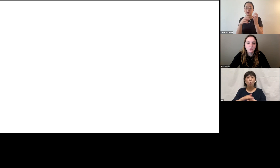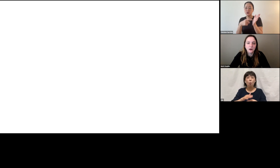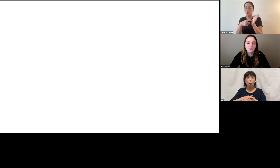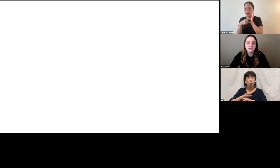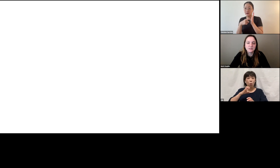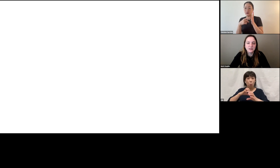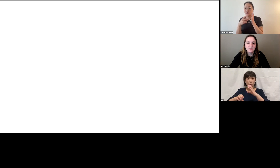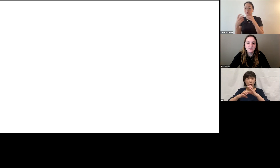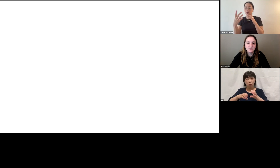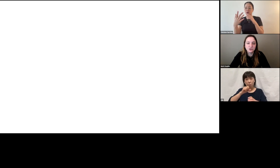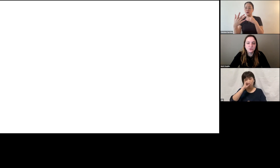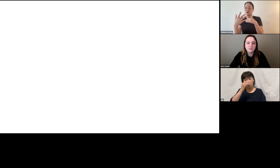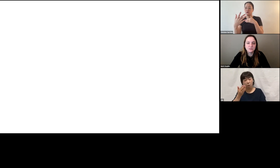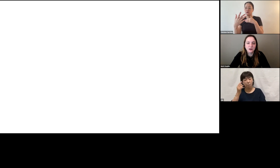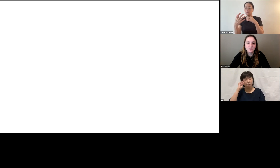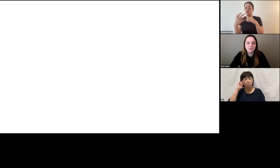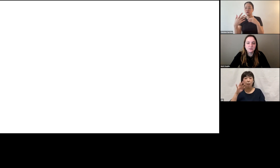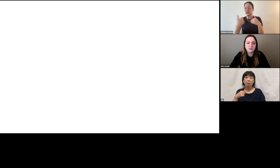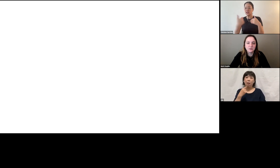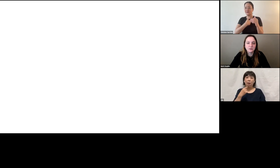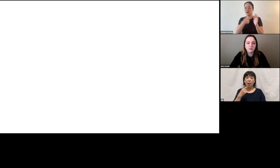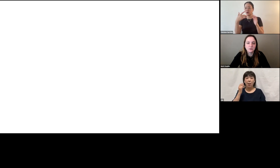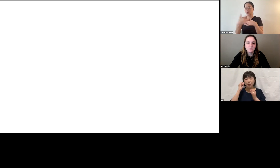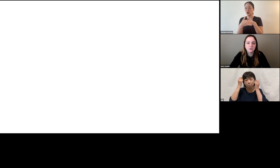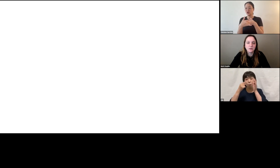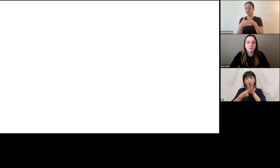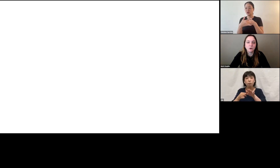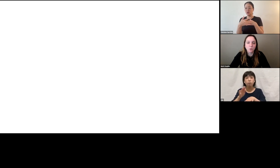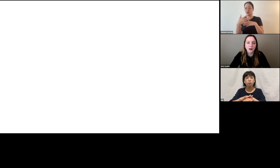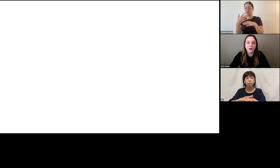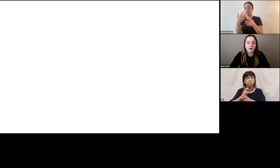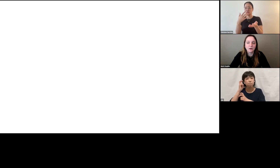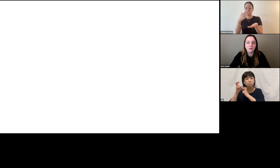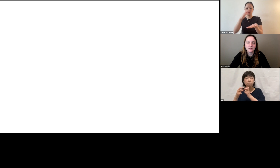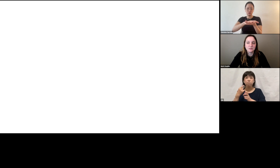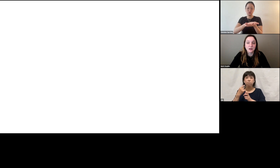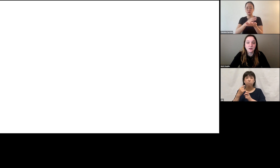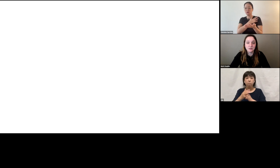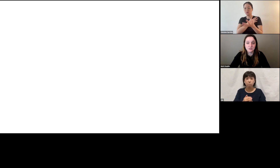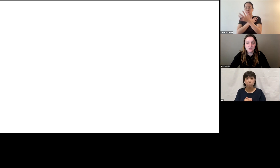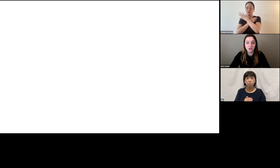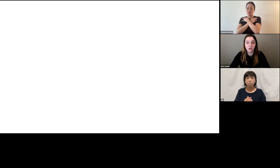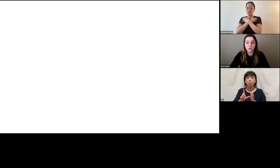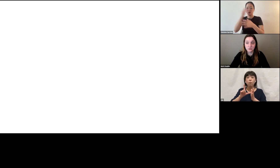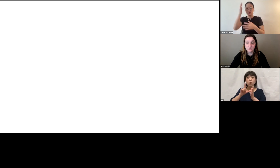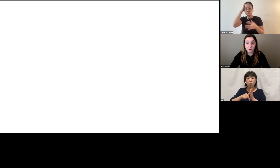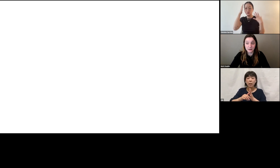I decided to choose signs that require the sign touching the body